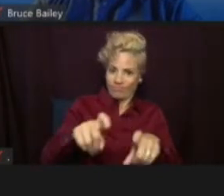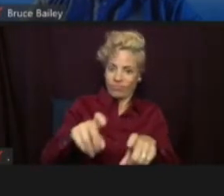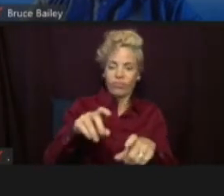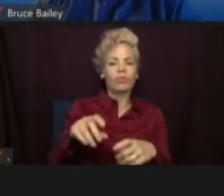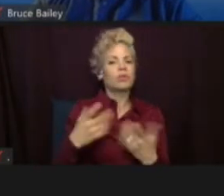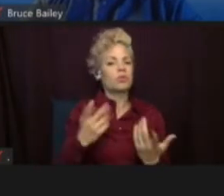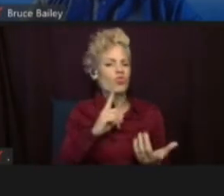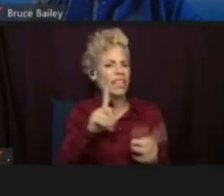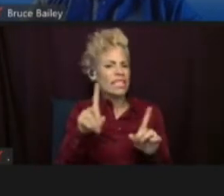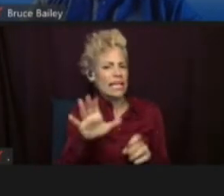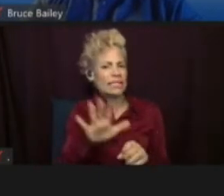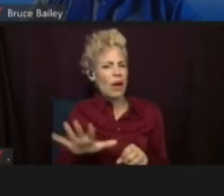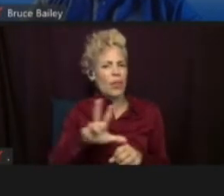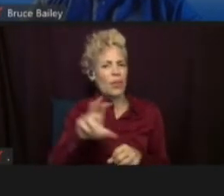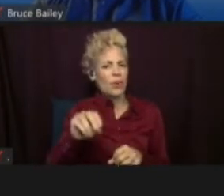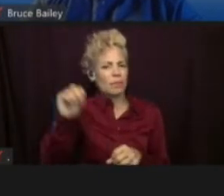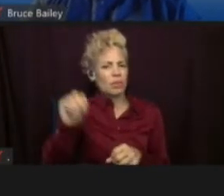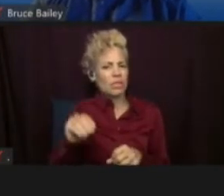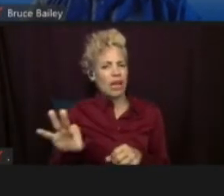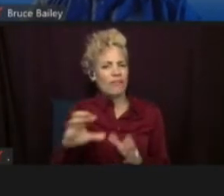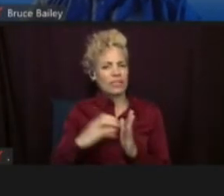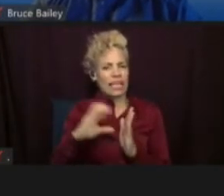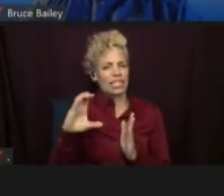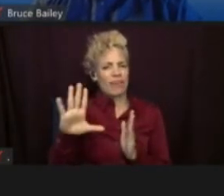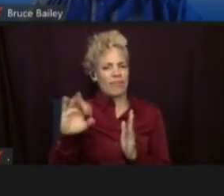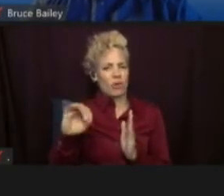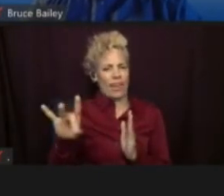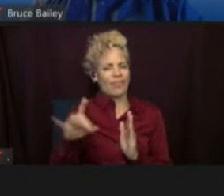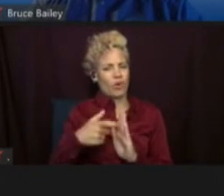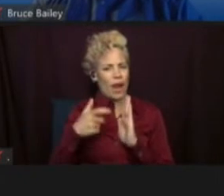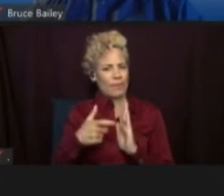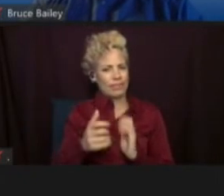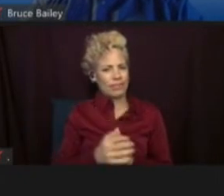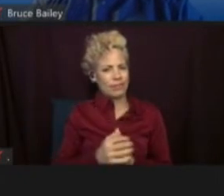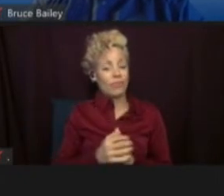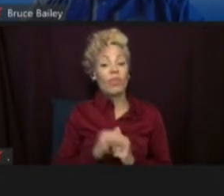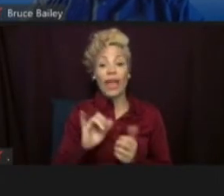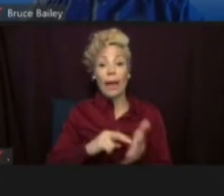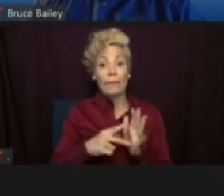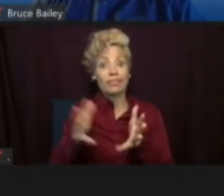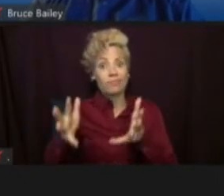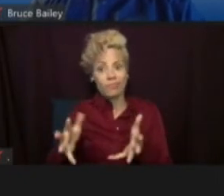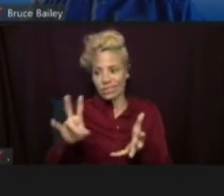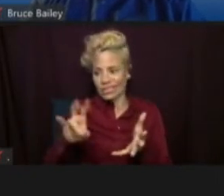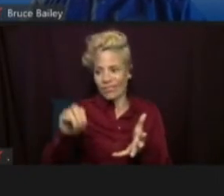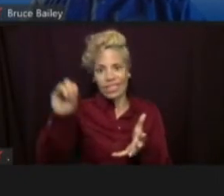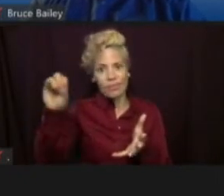of the Section 508 requirements. That means 70% of the ICT's conformance,